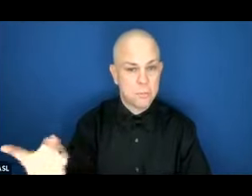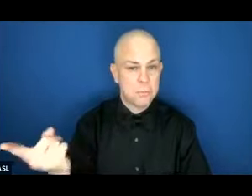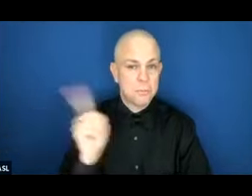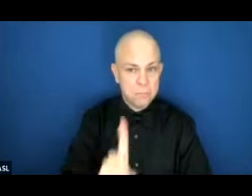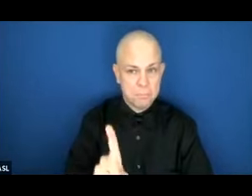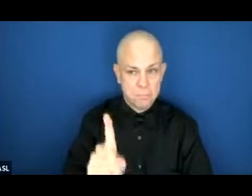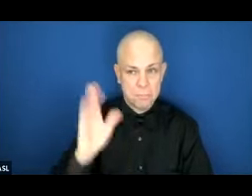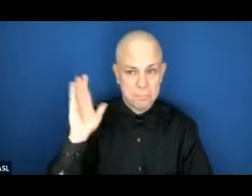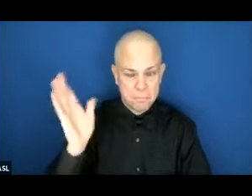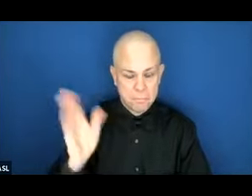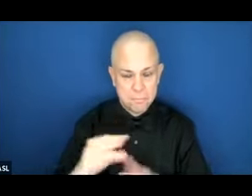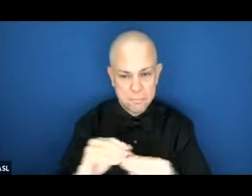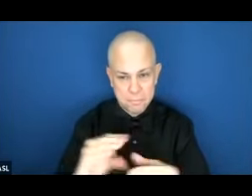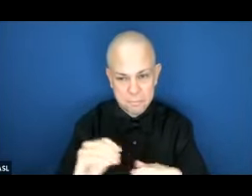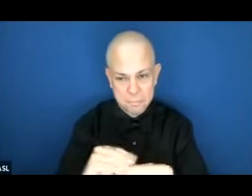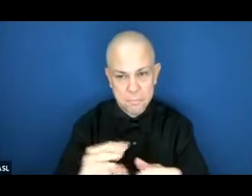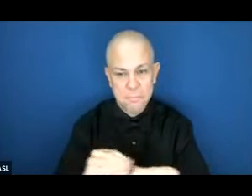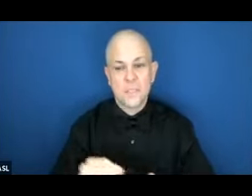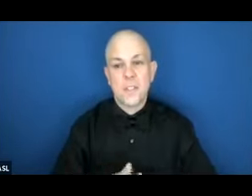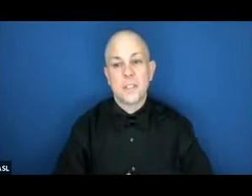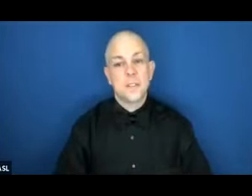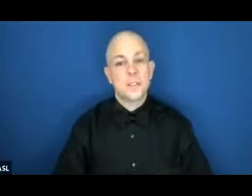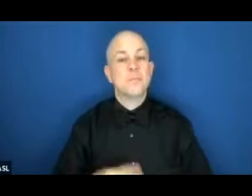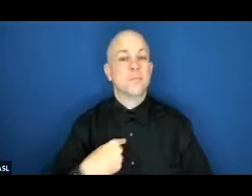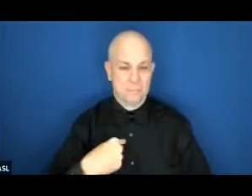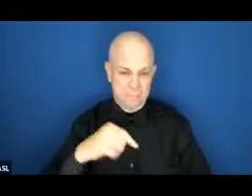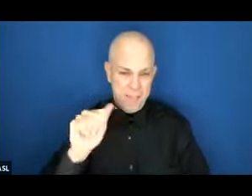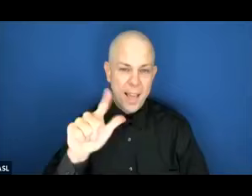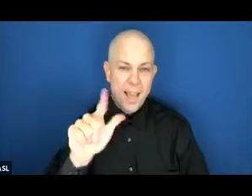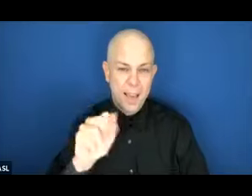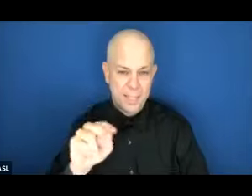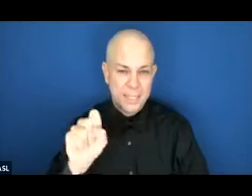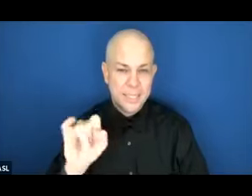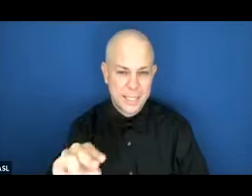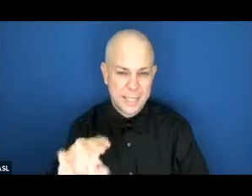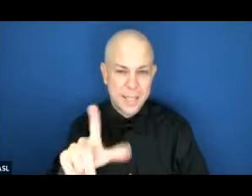with southwest area team number one um a lot of good work getting out there